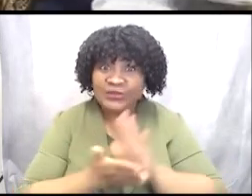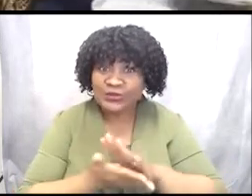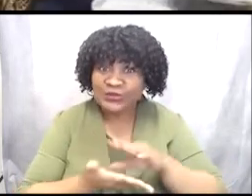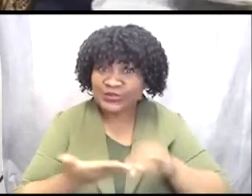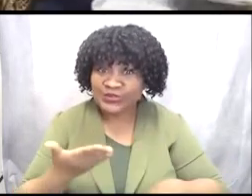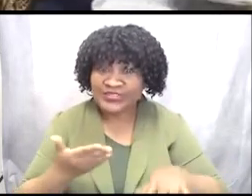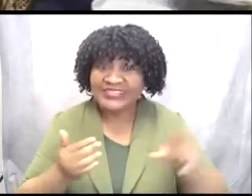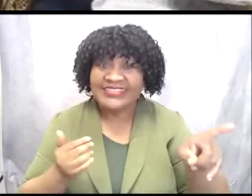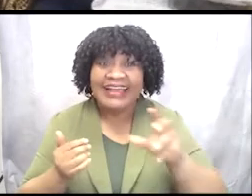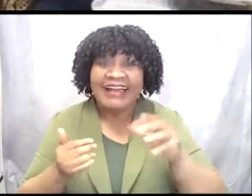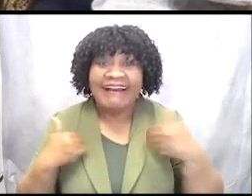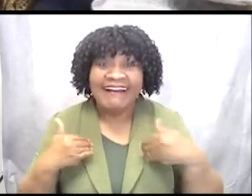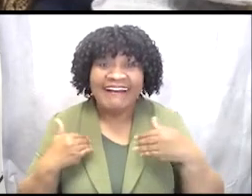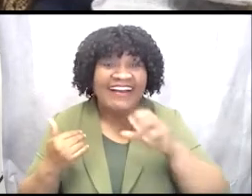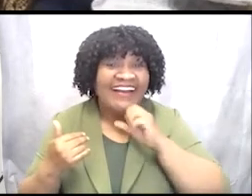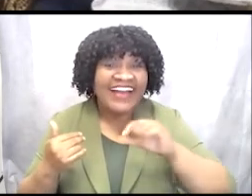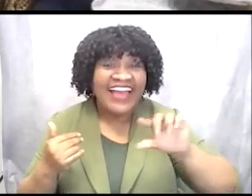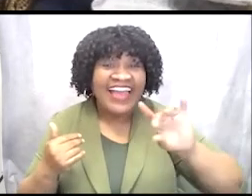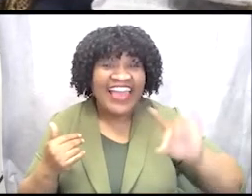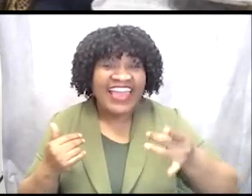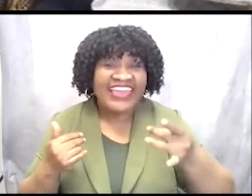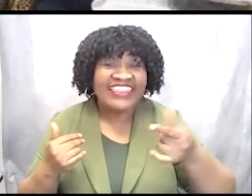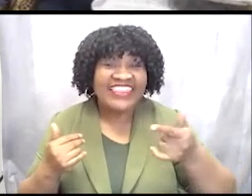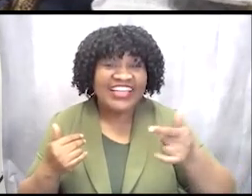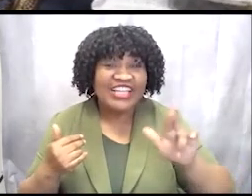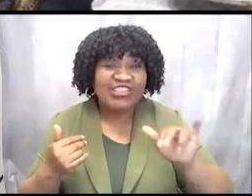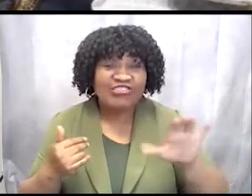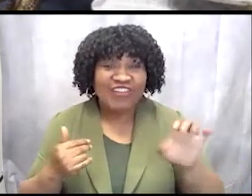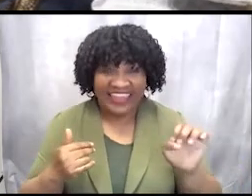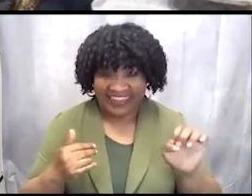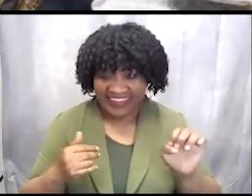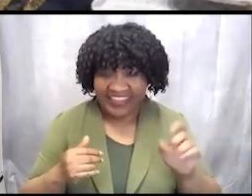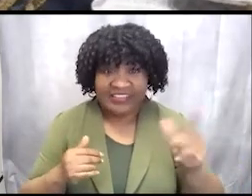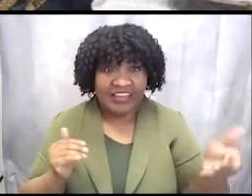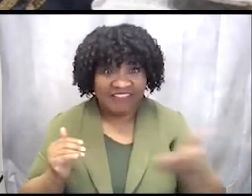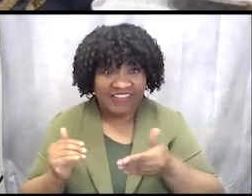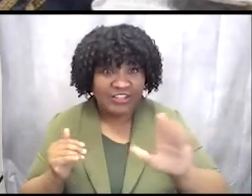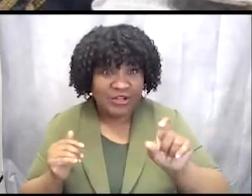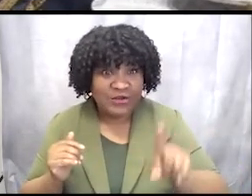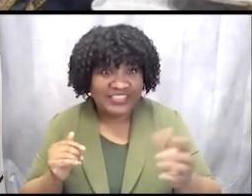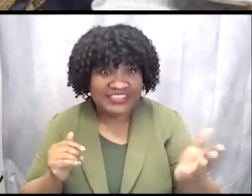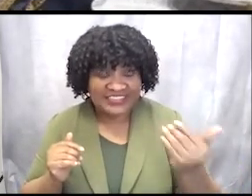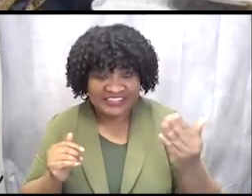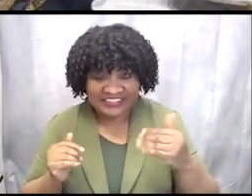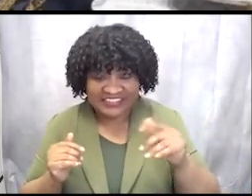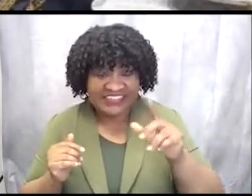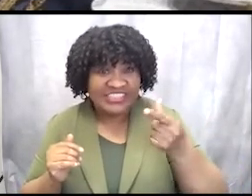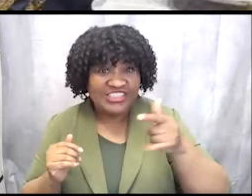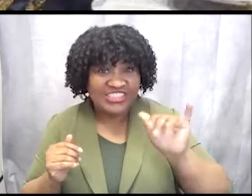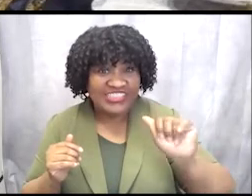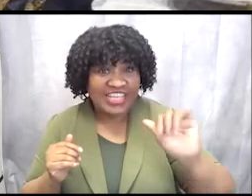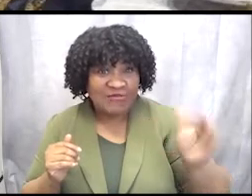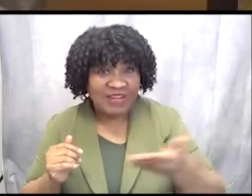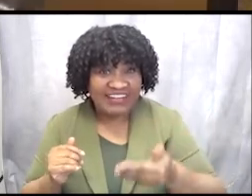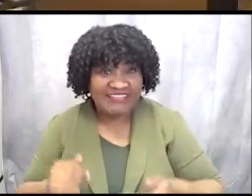She's in the eighth grade. - Oh, wow. And so, we are glad to invite her to ask her question. Welcome.